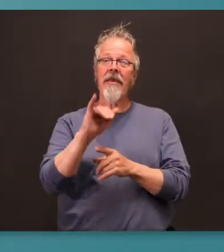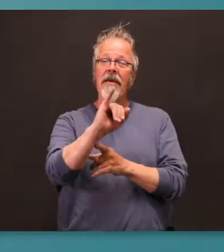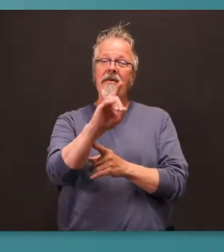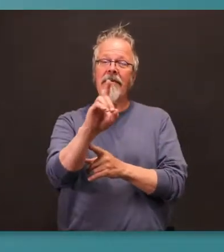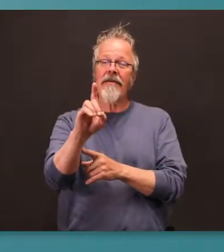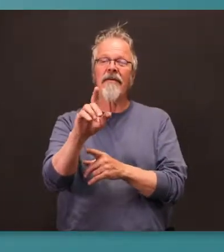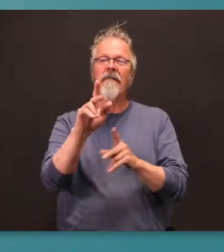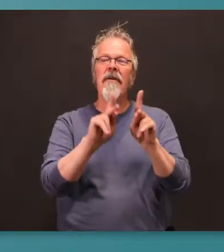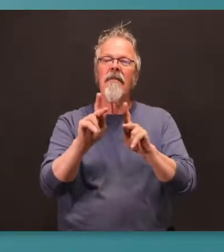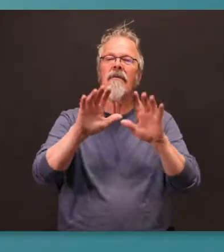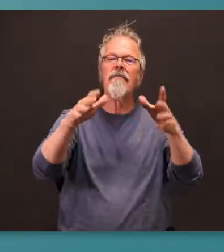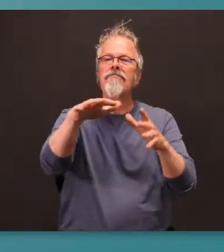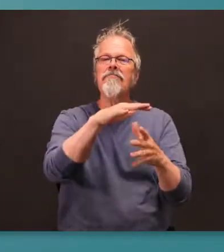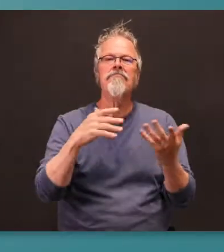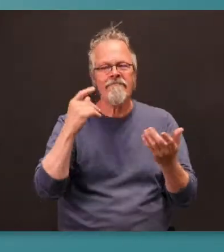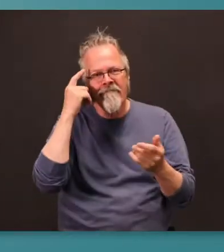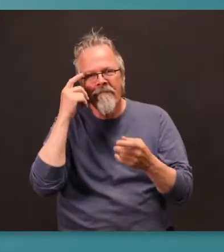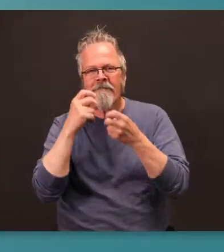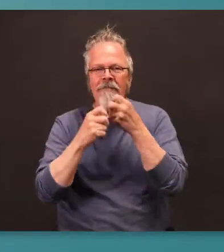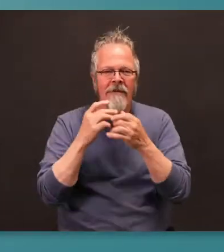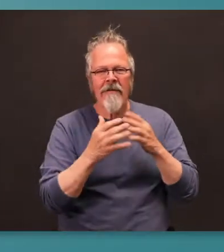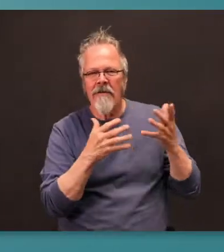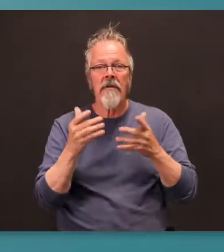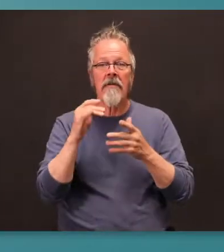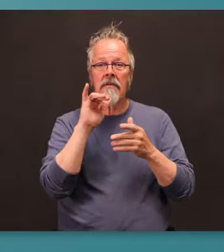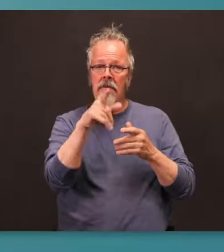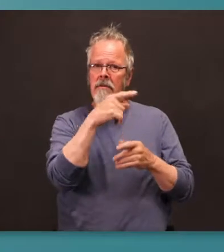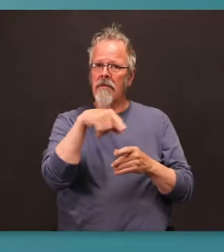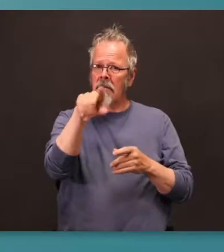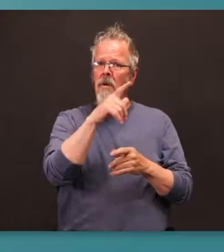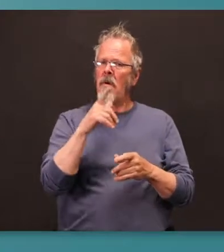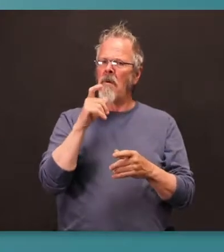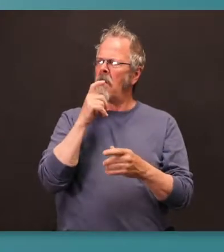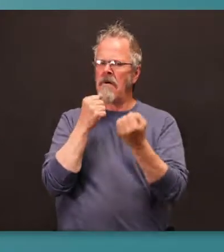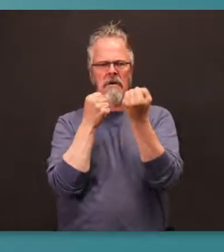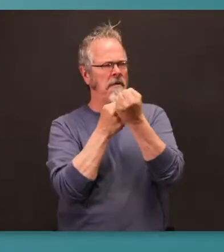People with IDD can be their own best advocates. All it takes is the right information and resources.